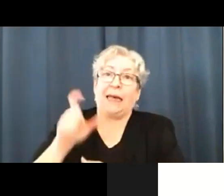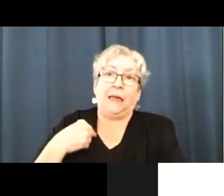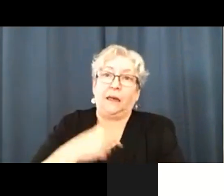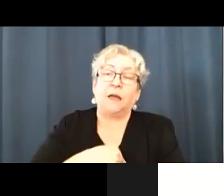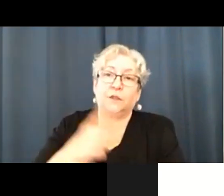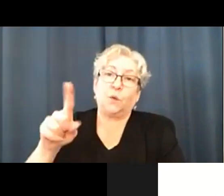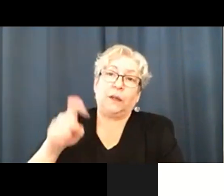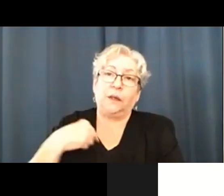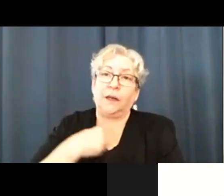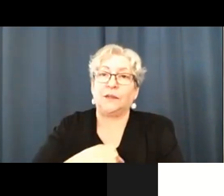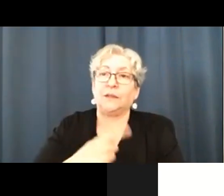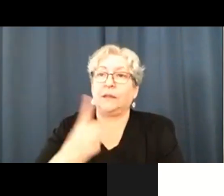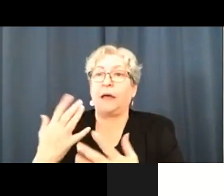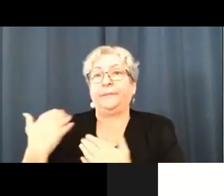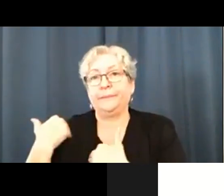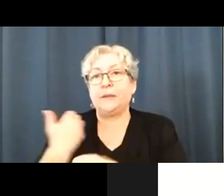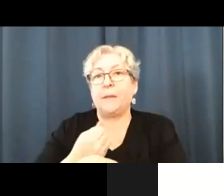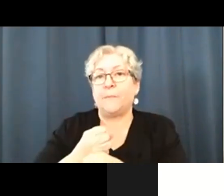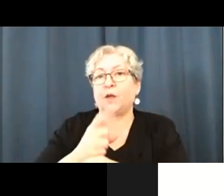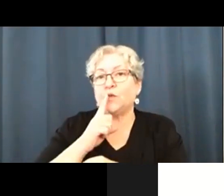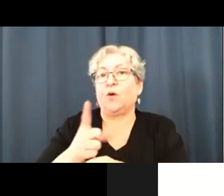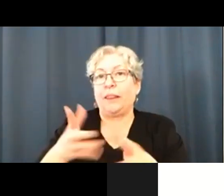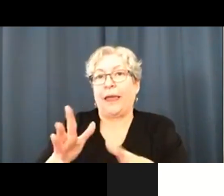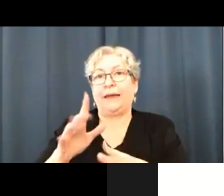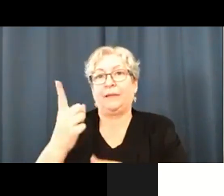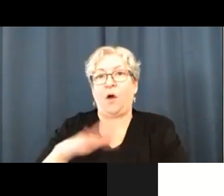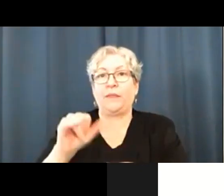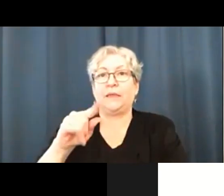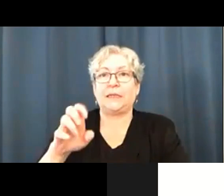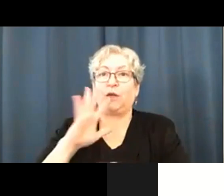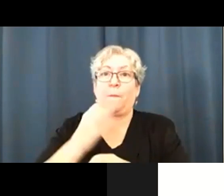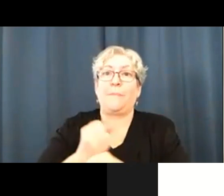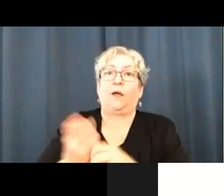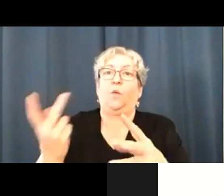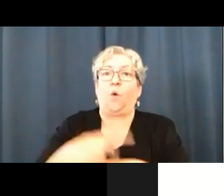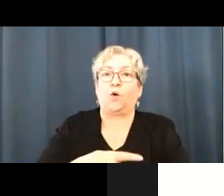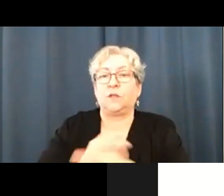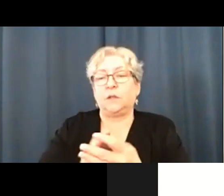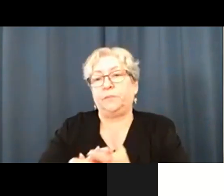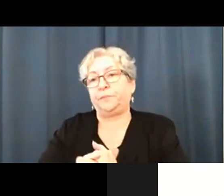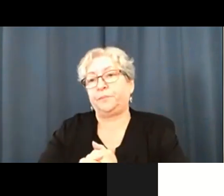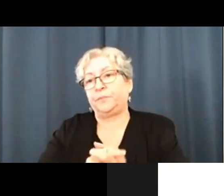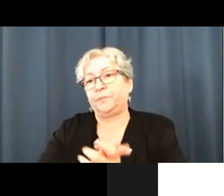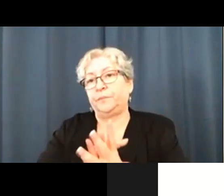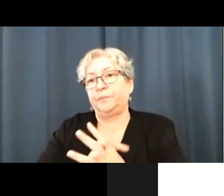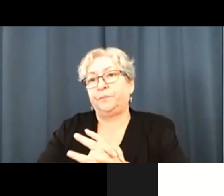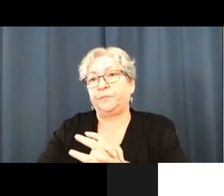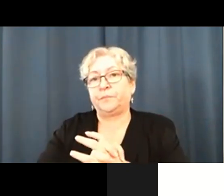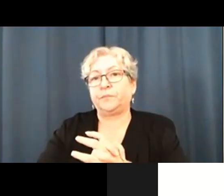to ensure that you're not enabling something on your site that's actually making things worse. I'm just gonna quickly add.